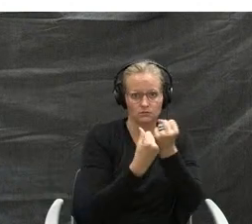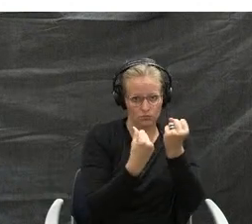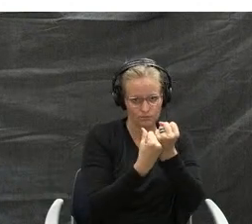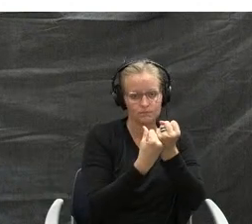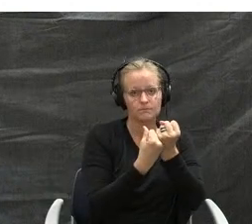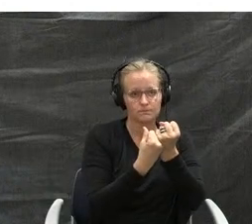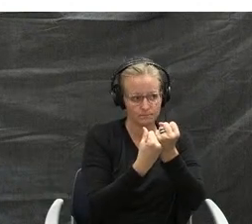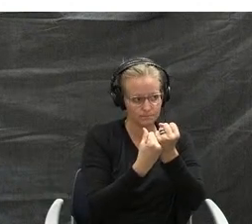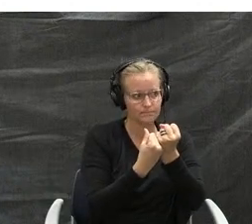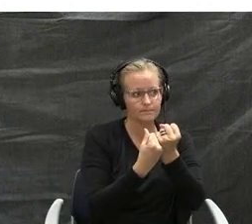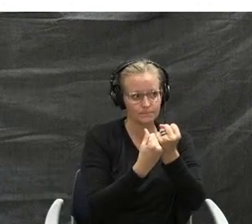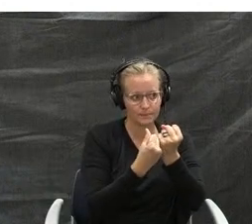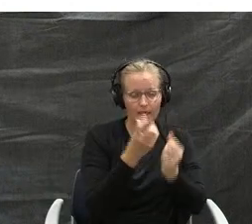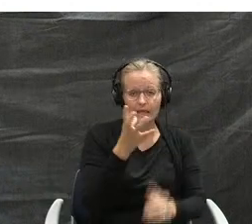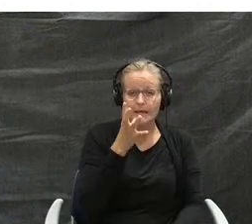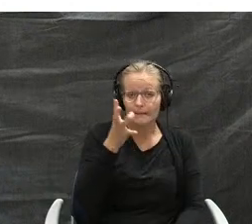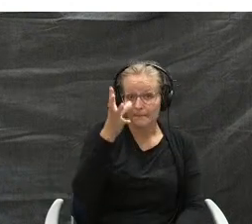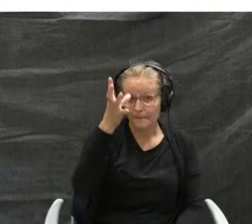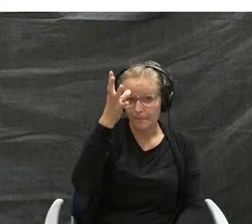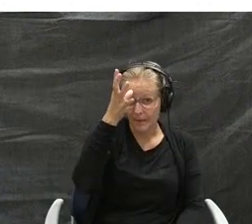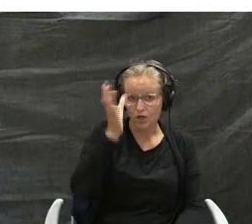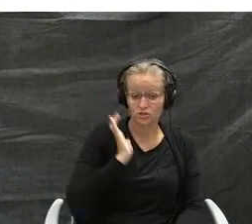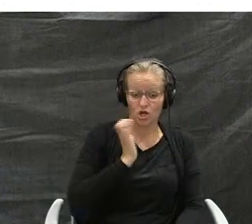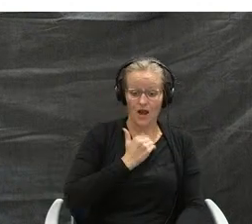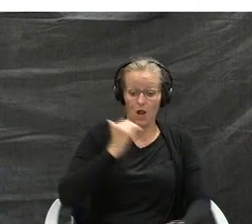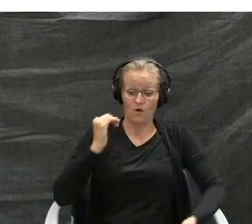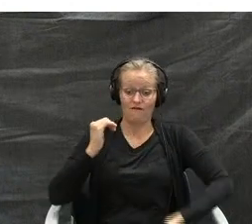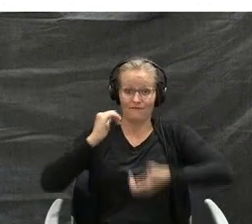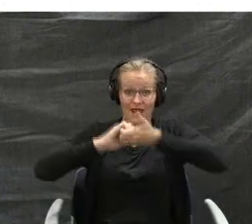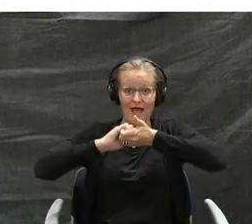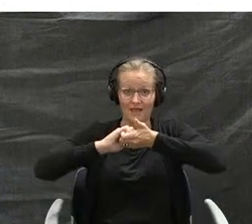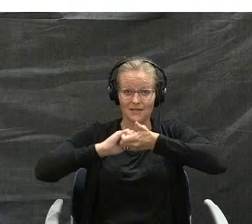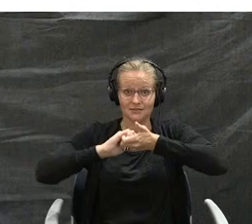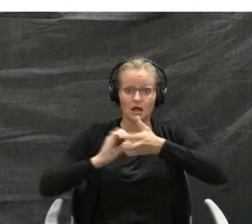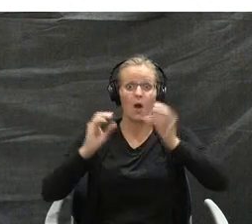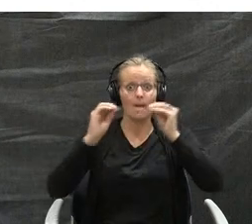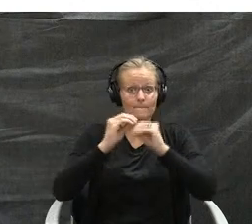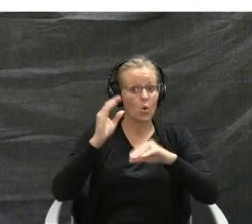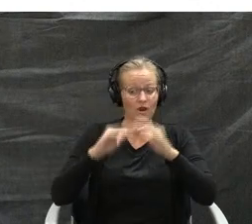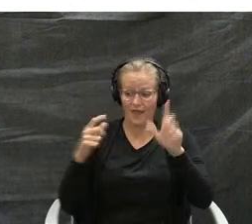Parents are our allies now more than ever. We value that